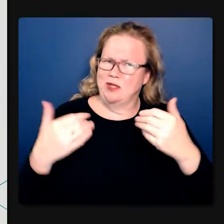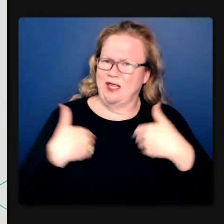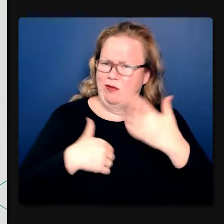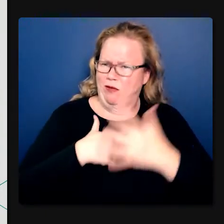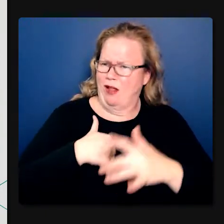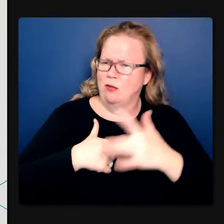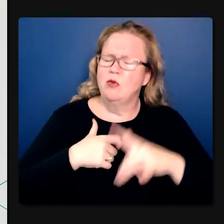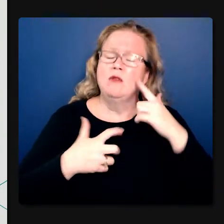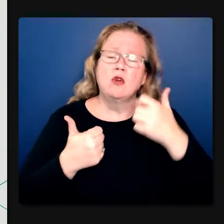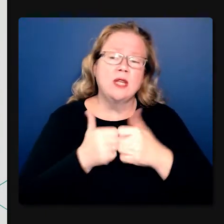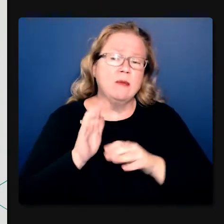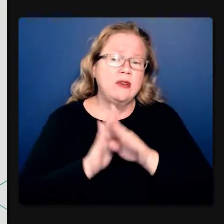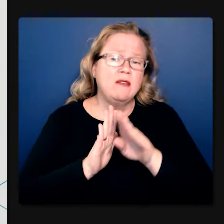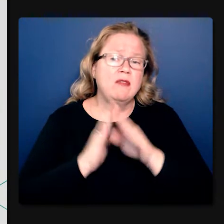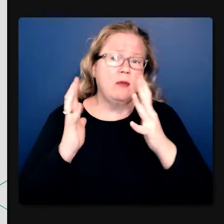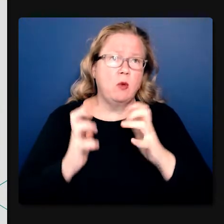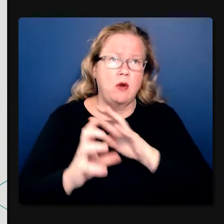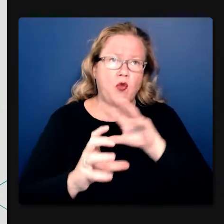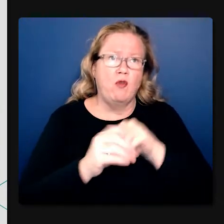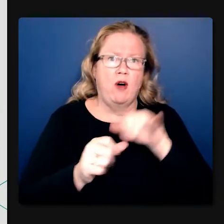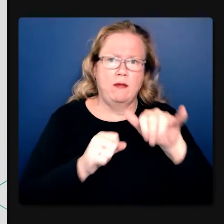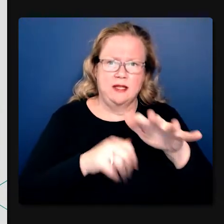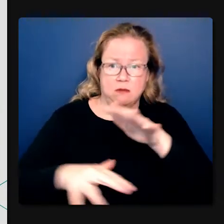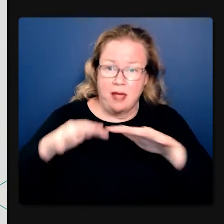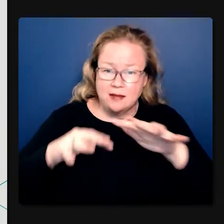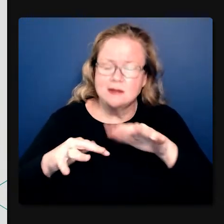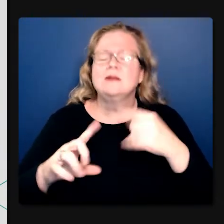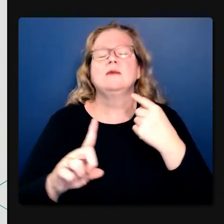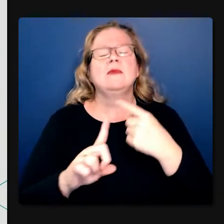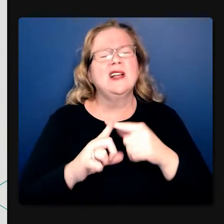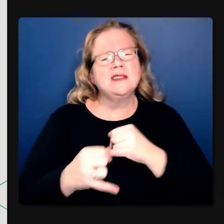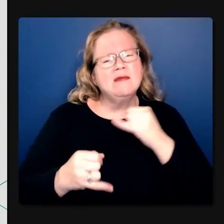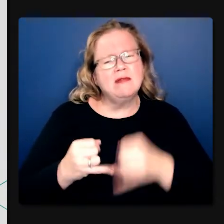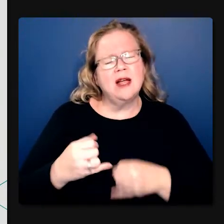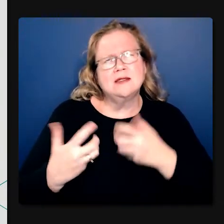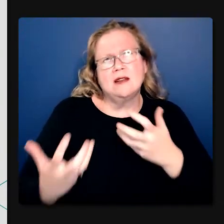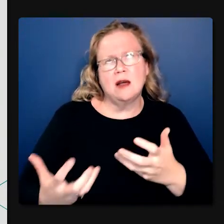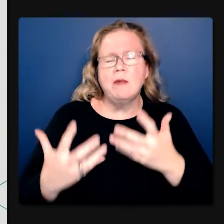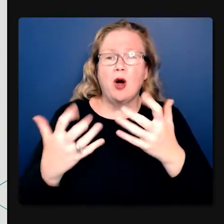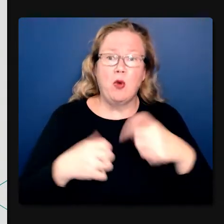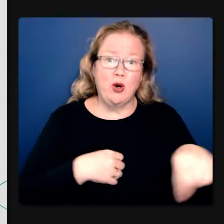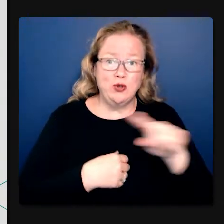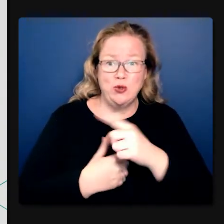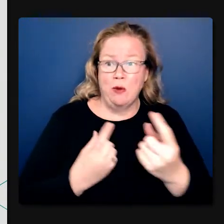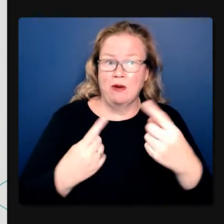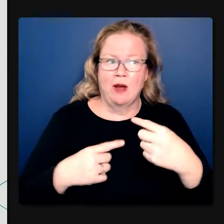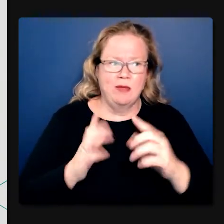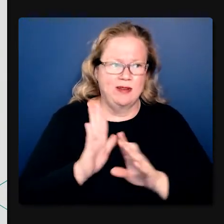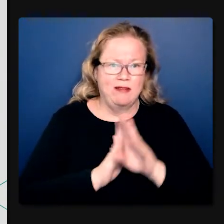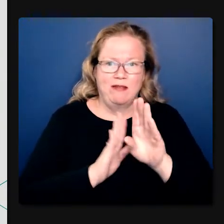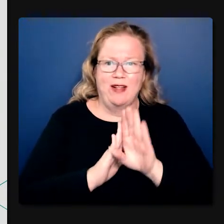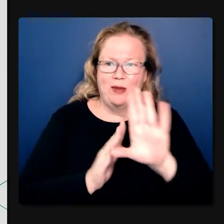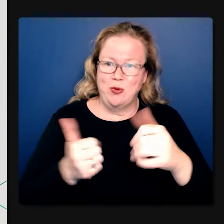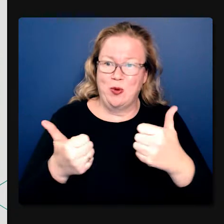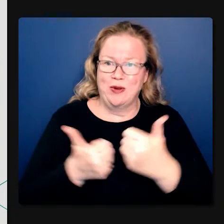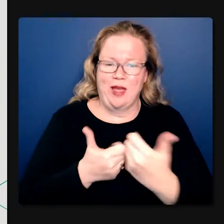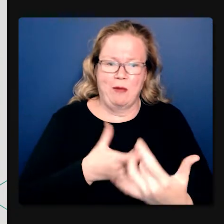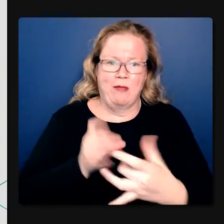for game developers looking to get into the space? And then finally, I want you to come and develop your game with us